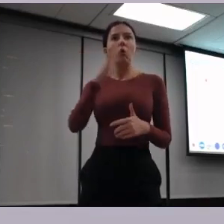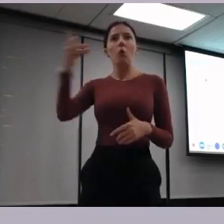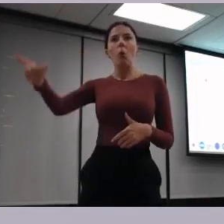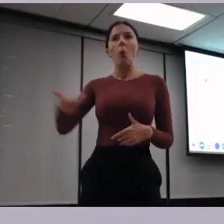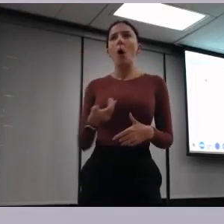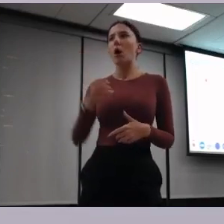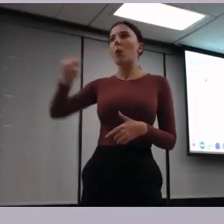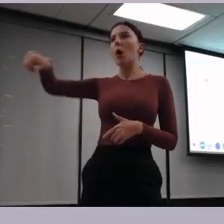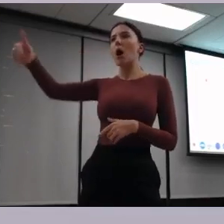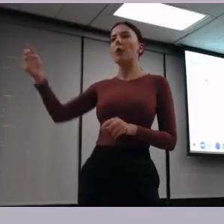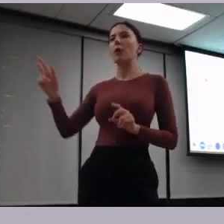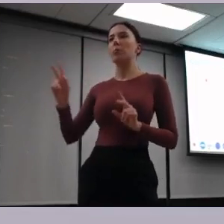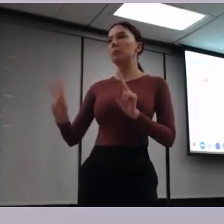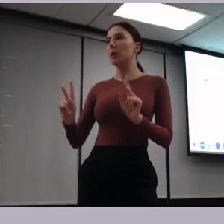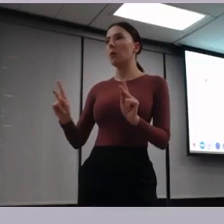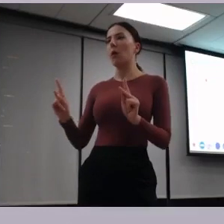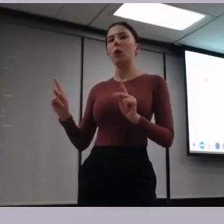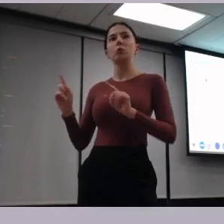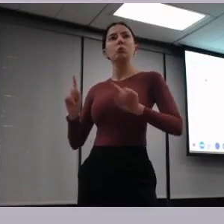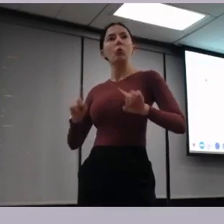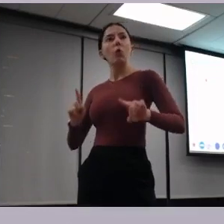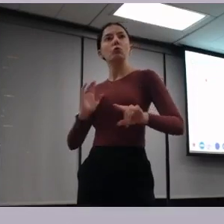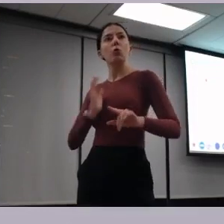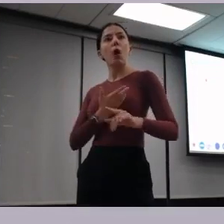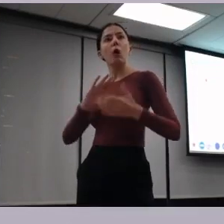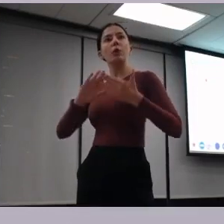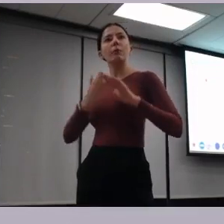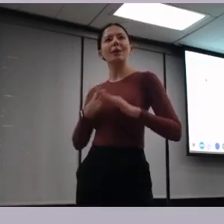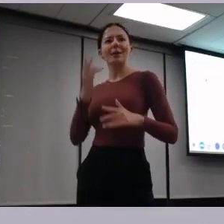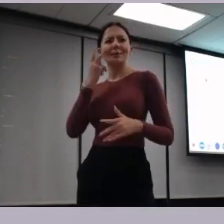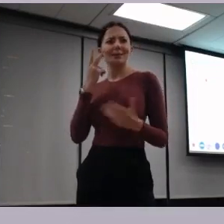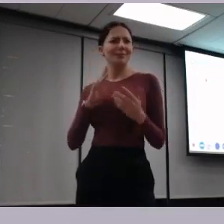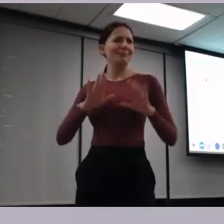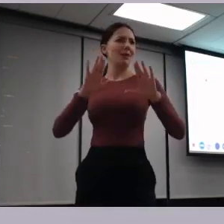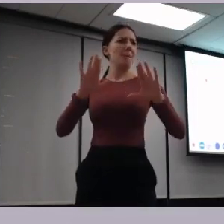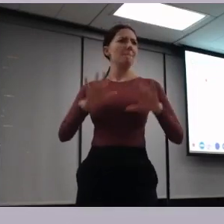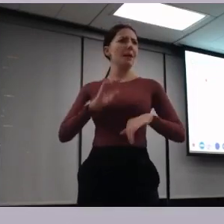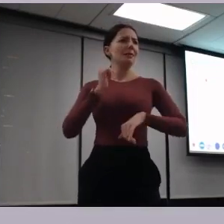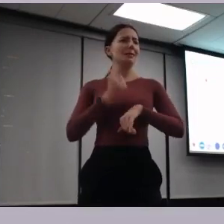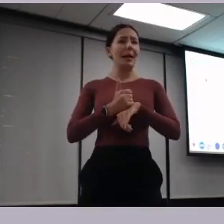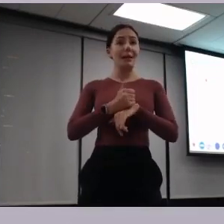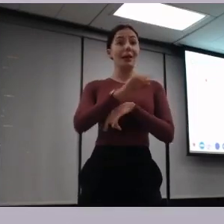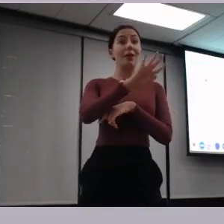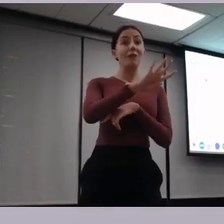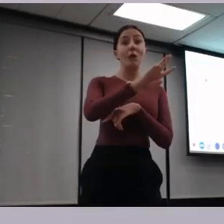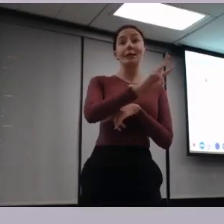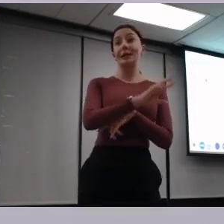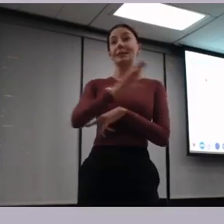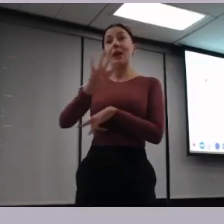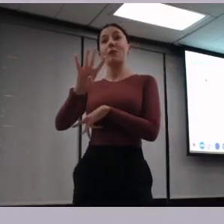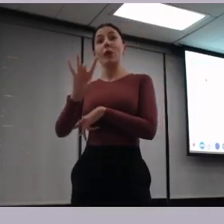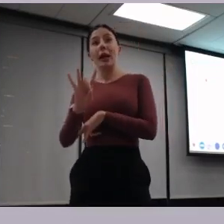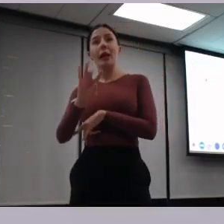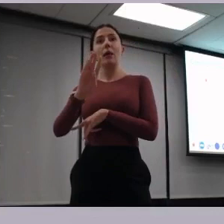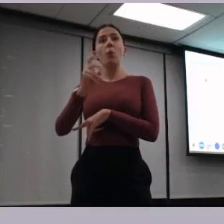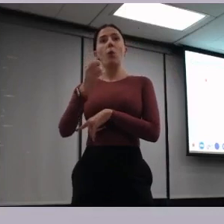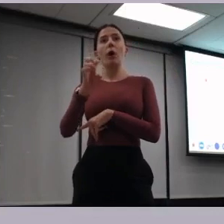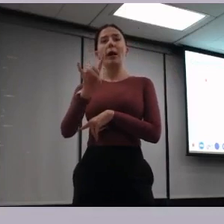so that they can see the great destination that is the 46 and 41 and eventually moving up north and 49th Ward.